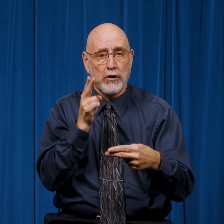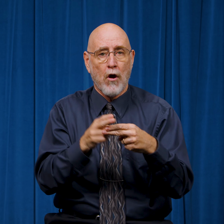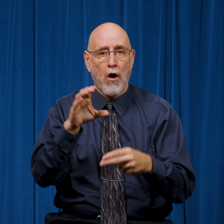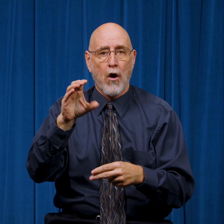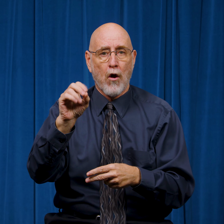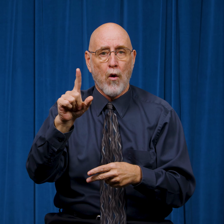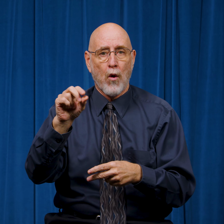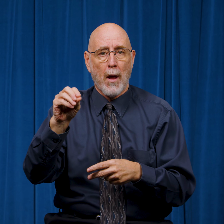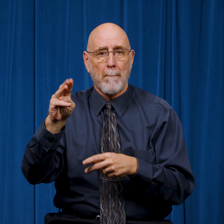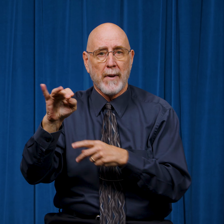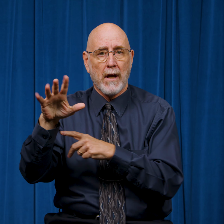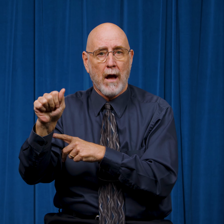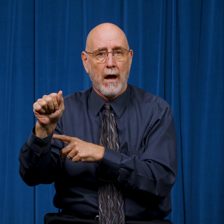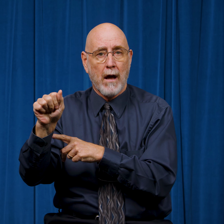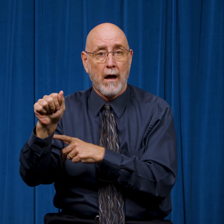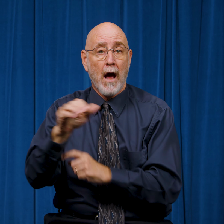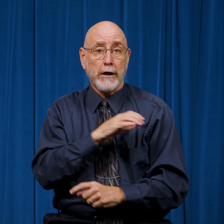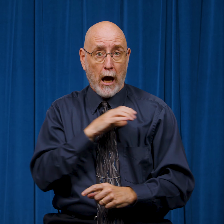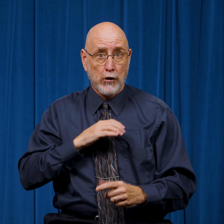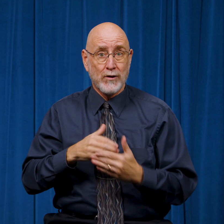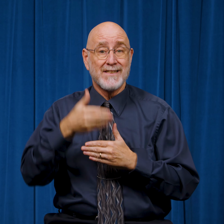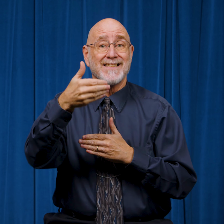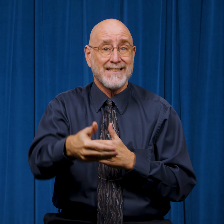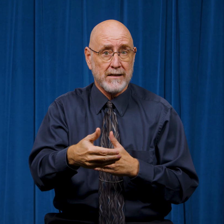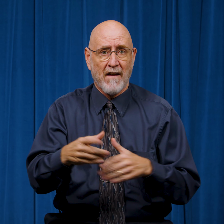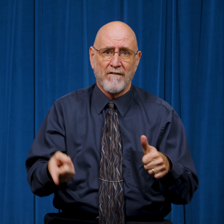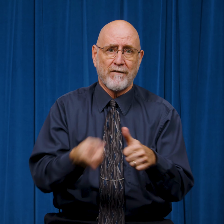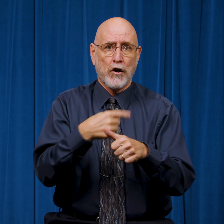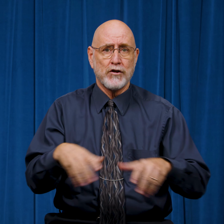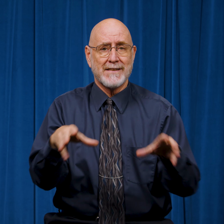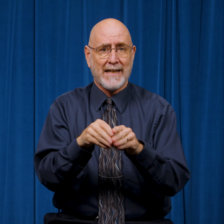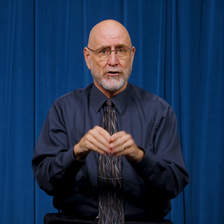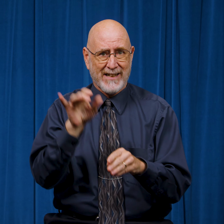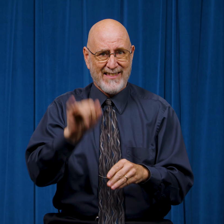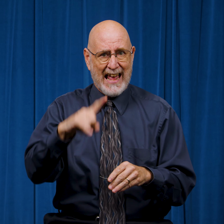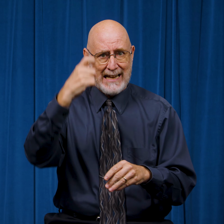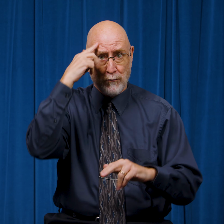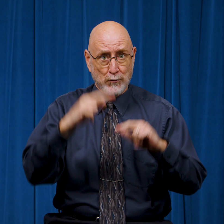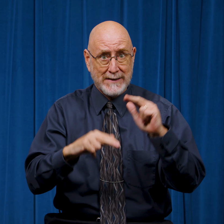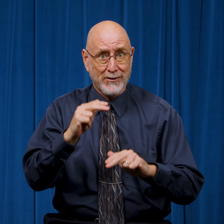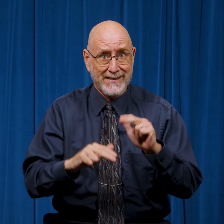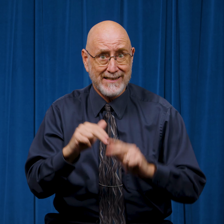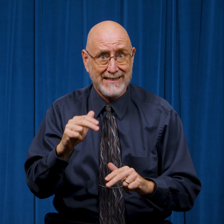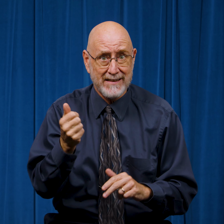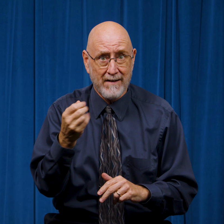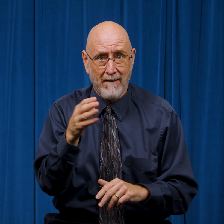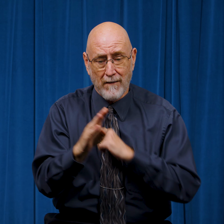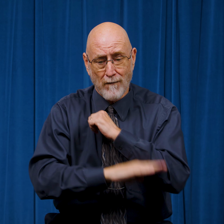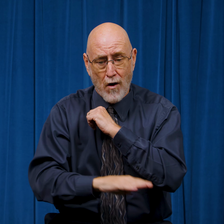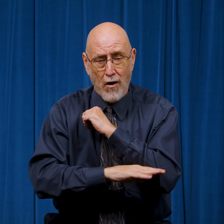Congress would subsequently hold its first session in this Capitol building in the fall of 1800.